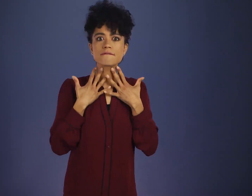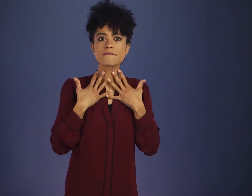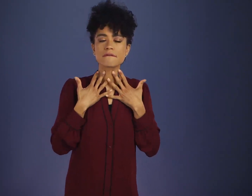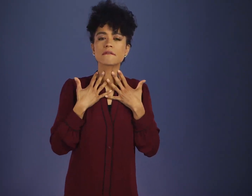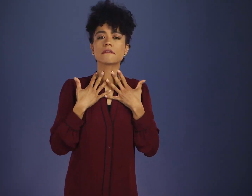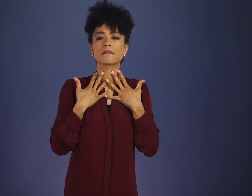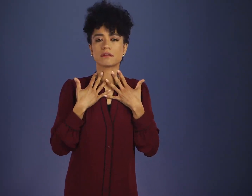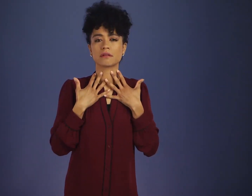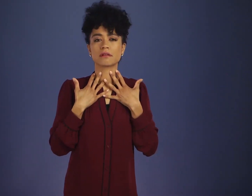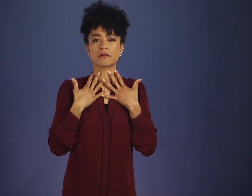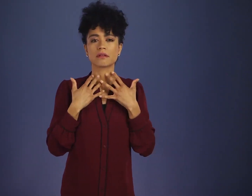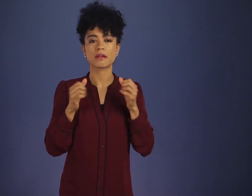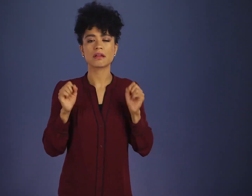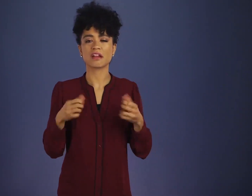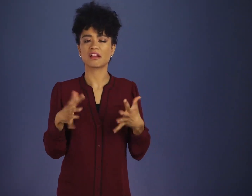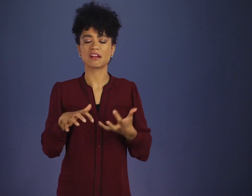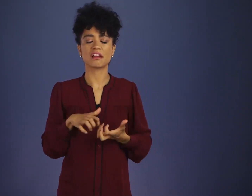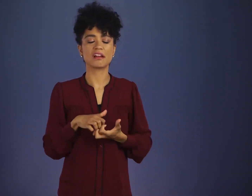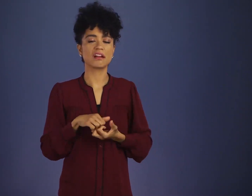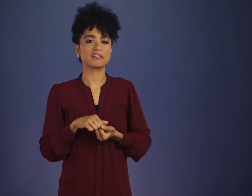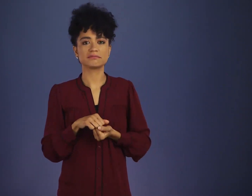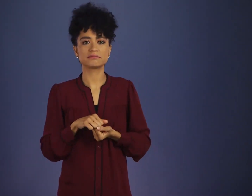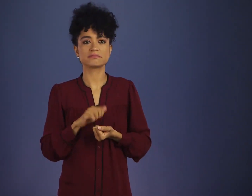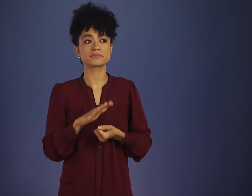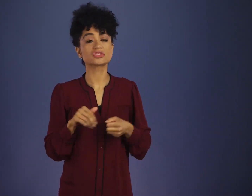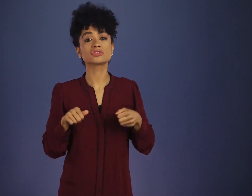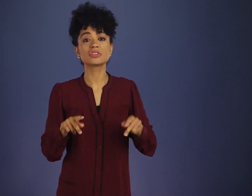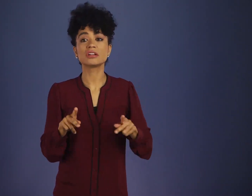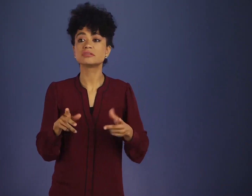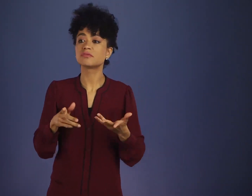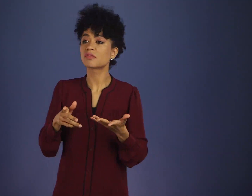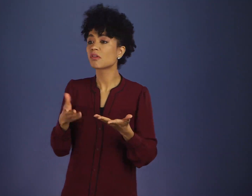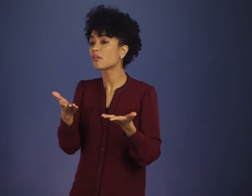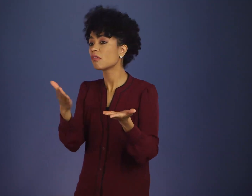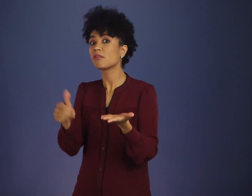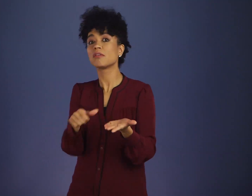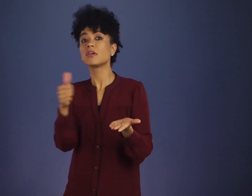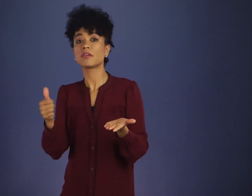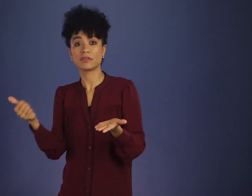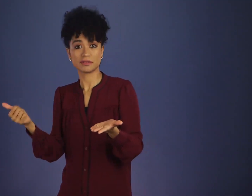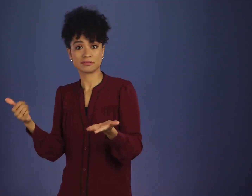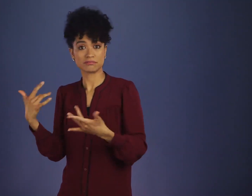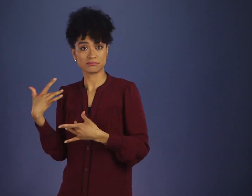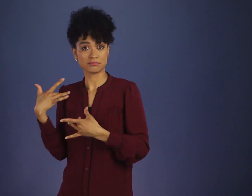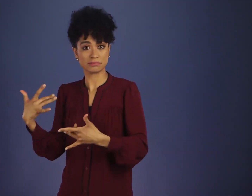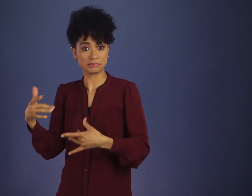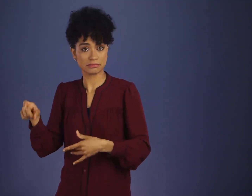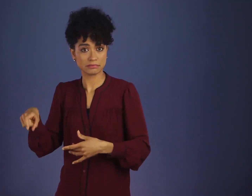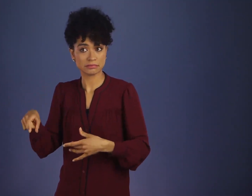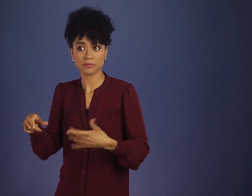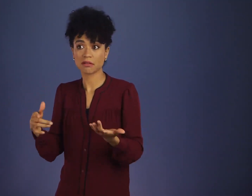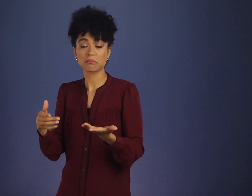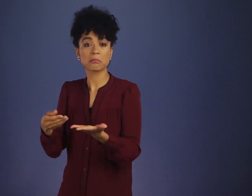In such a case, this imperious urge can destroy his chances for material and emotional security